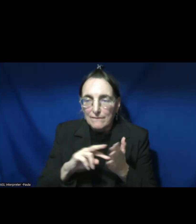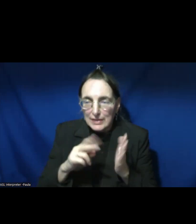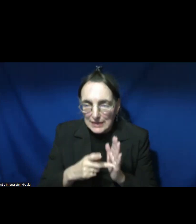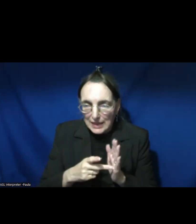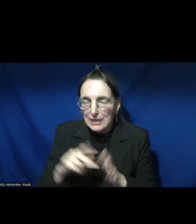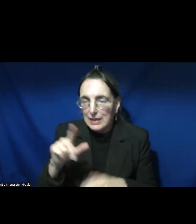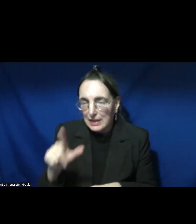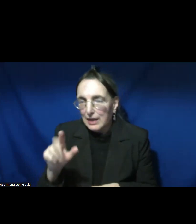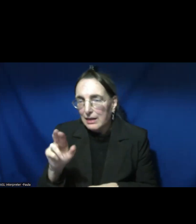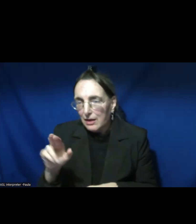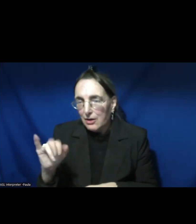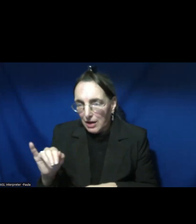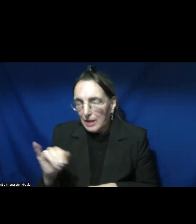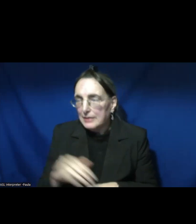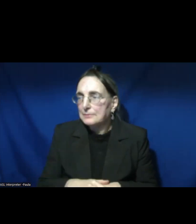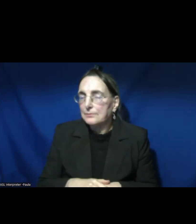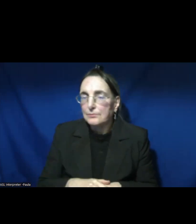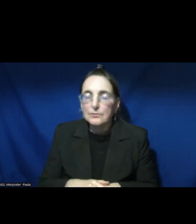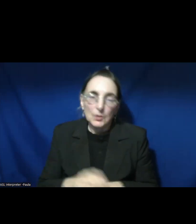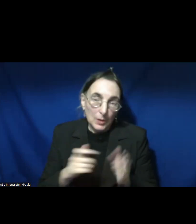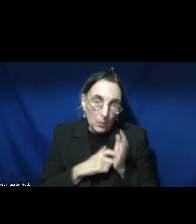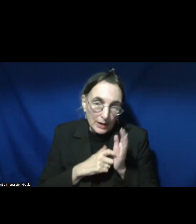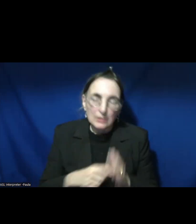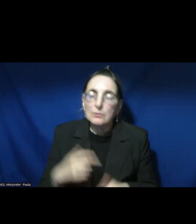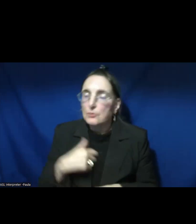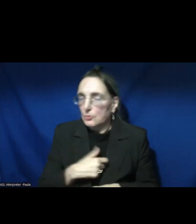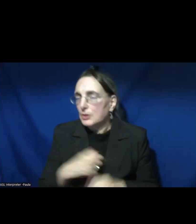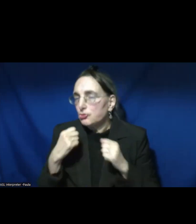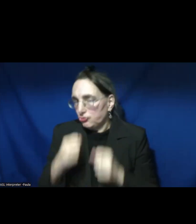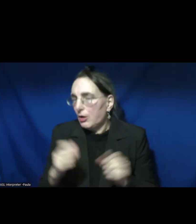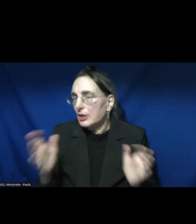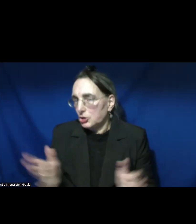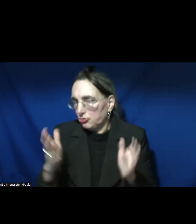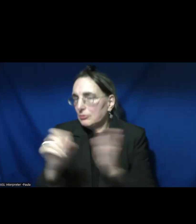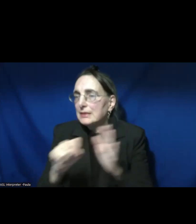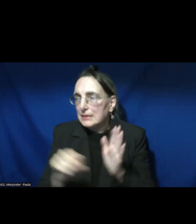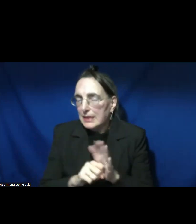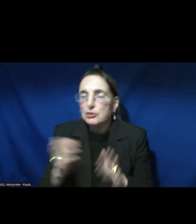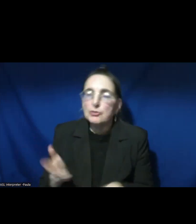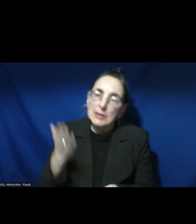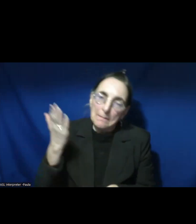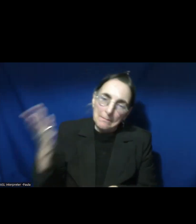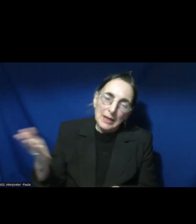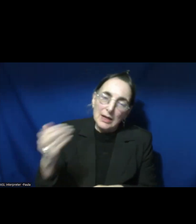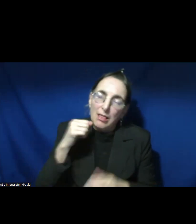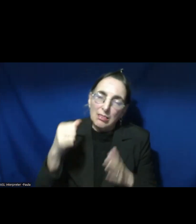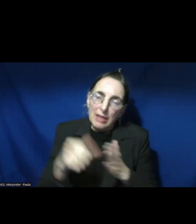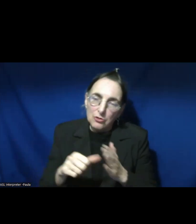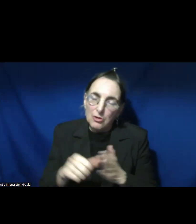While we strongly encourage states to submit a letter of intent by November 15, 2023, it is not required.